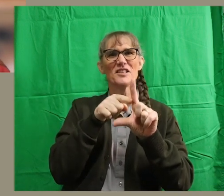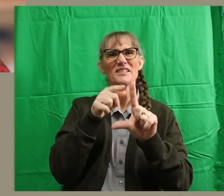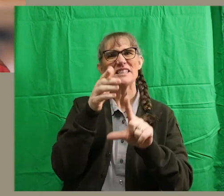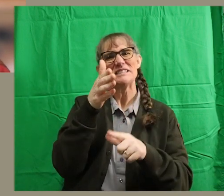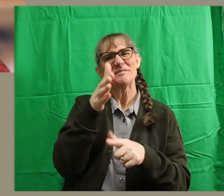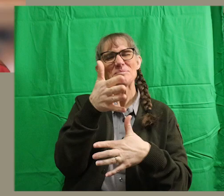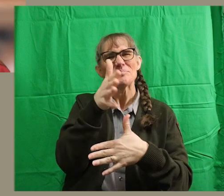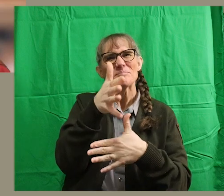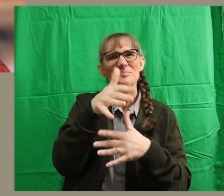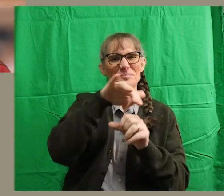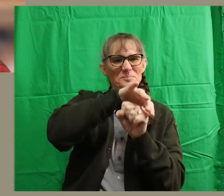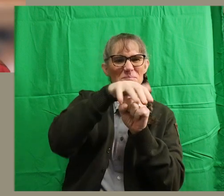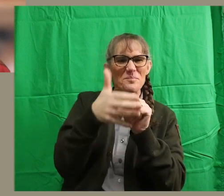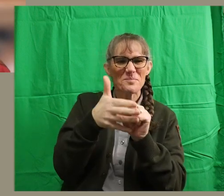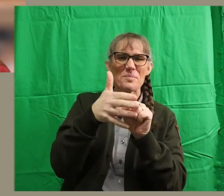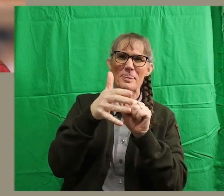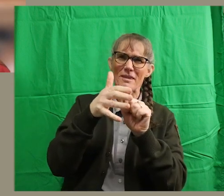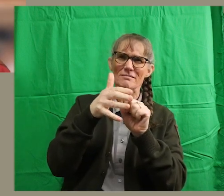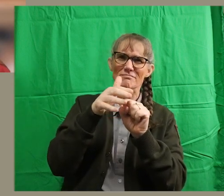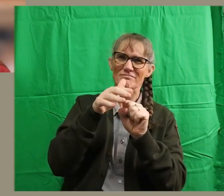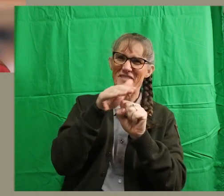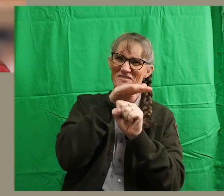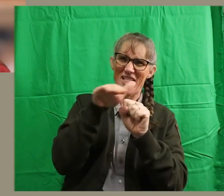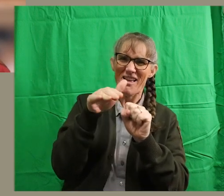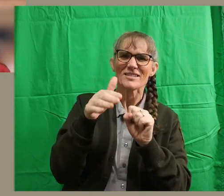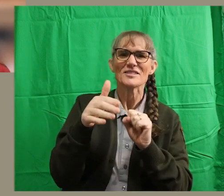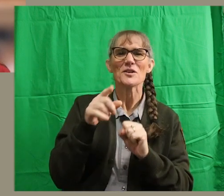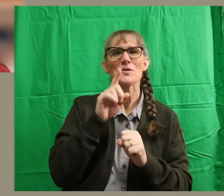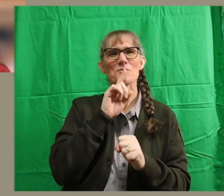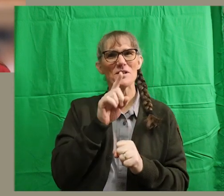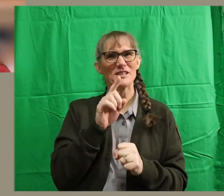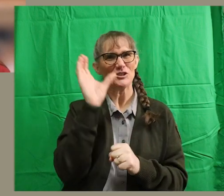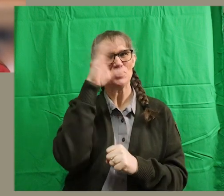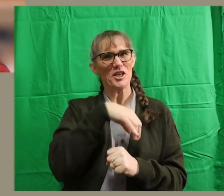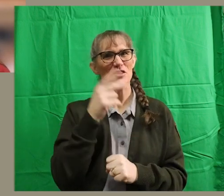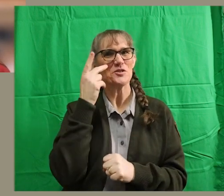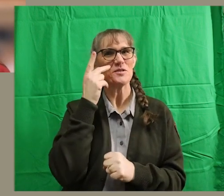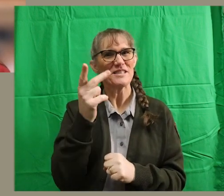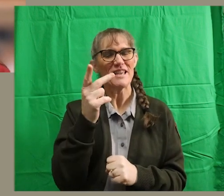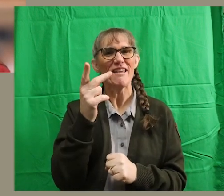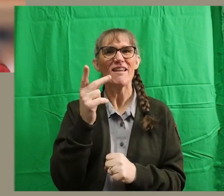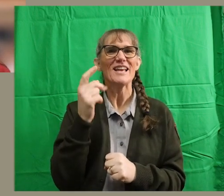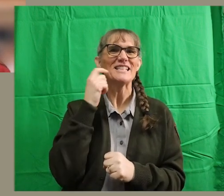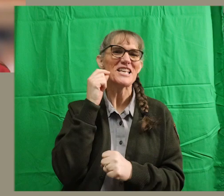so strange to see such hypsodont teeth happening before horses, and happening before what we think